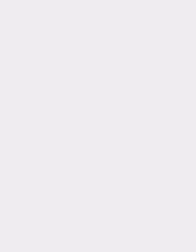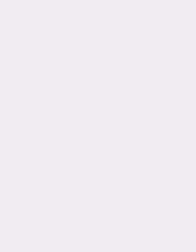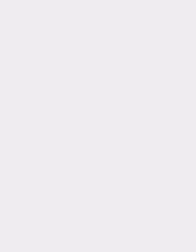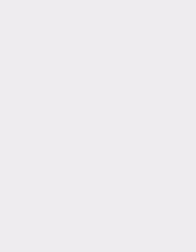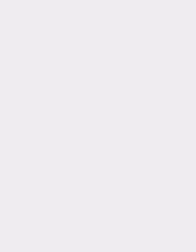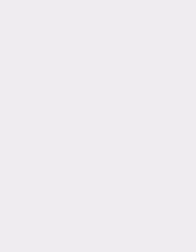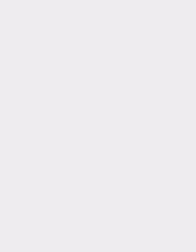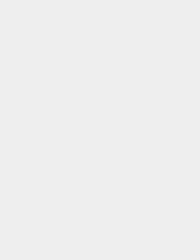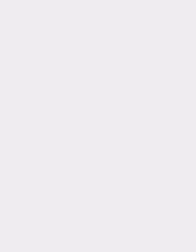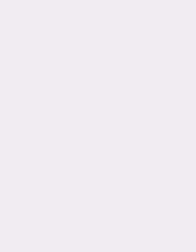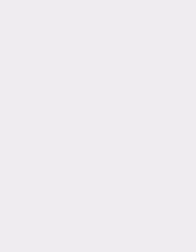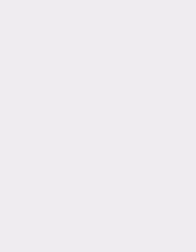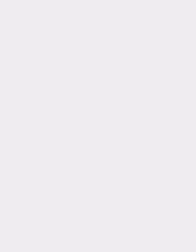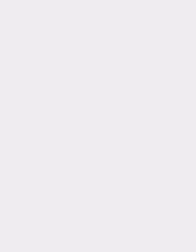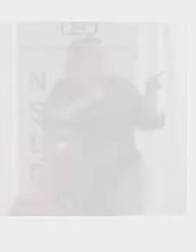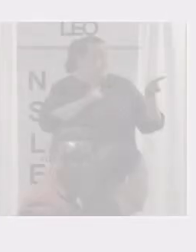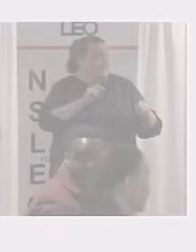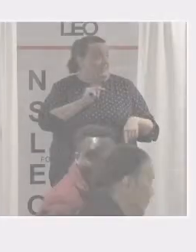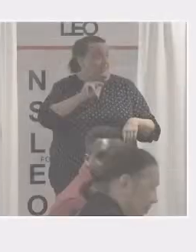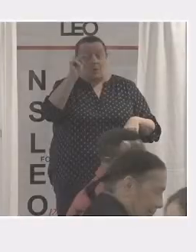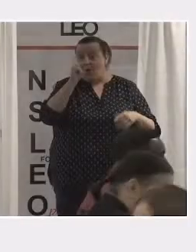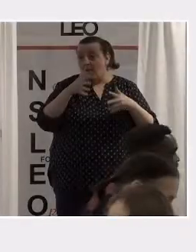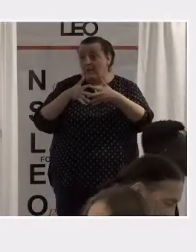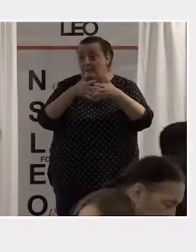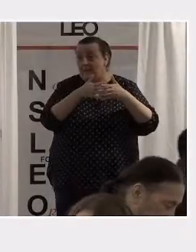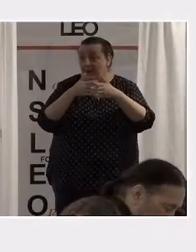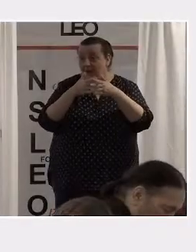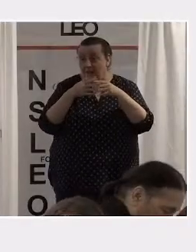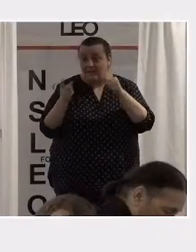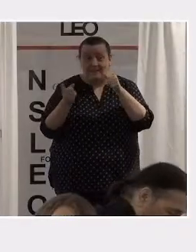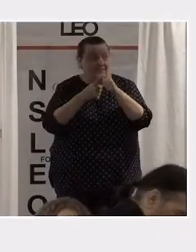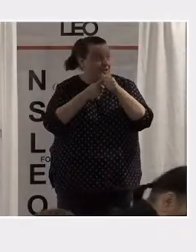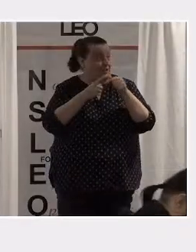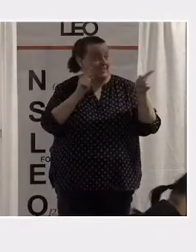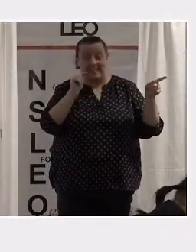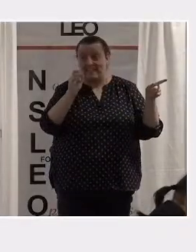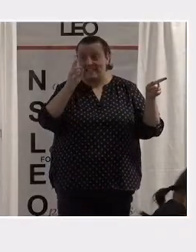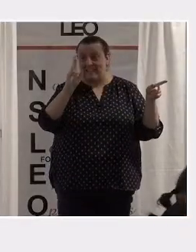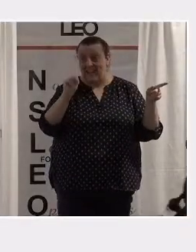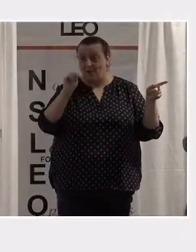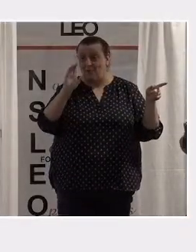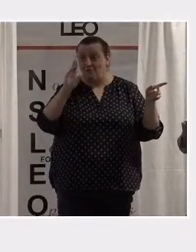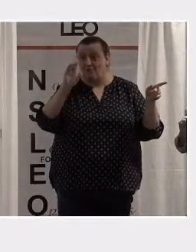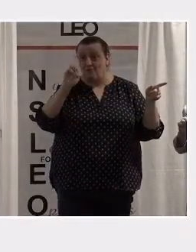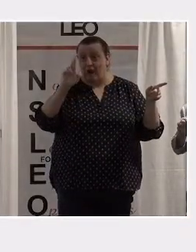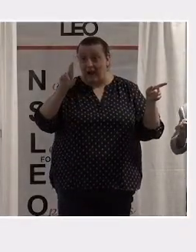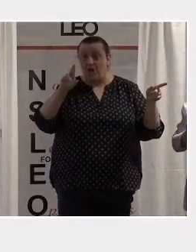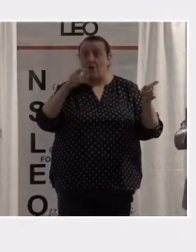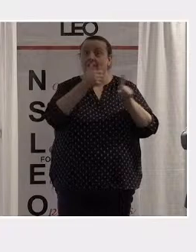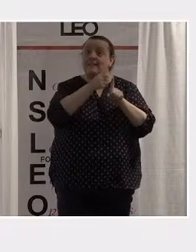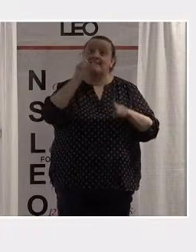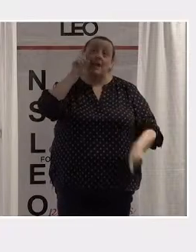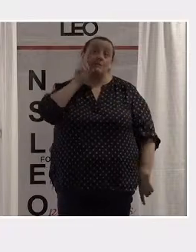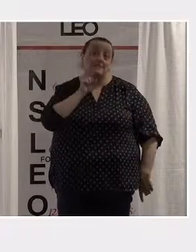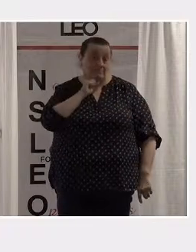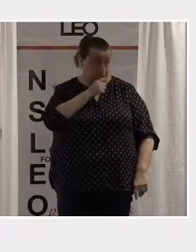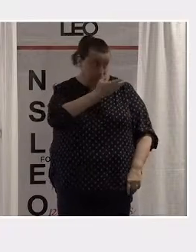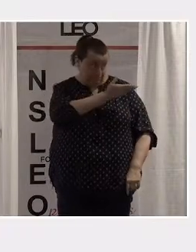THAT IS NORTH AMERICA'S FIRST TOWN CRIER WITH DOWN SYNDROME. MY BOARD MEMBER, WILL.